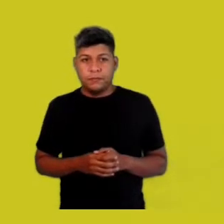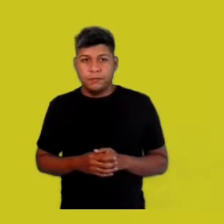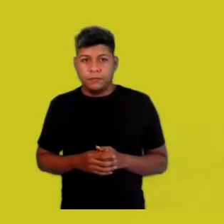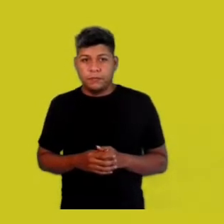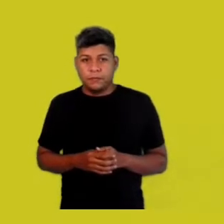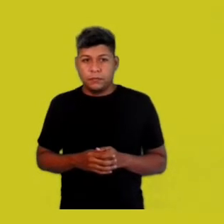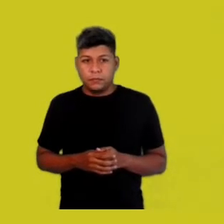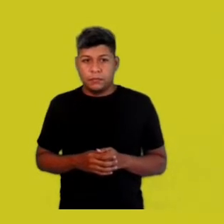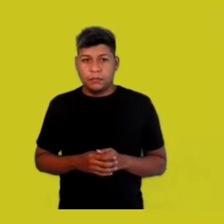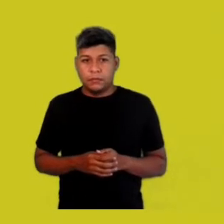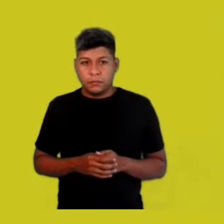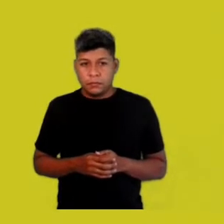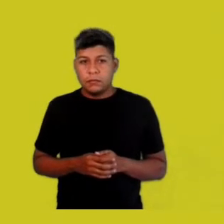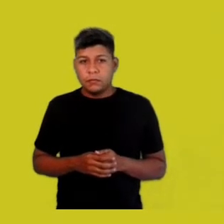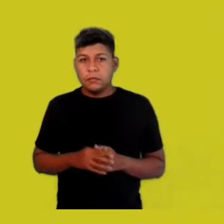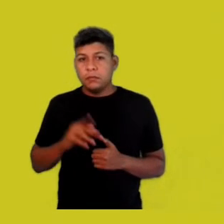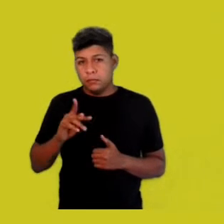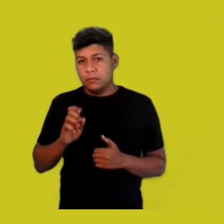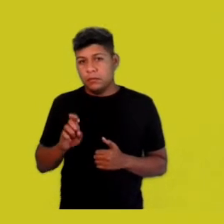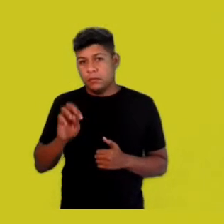Pedro, thanks.